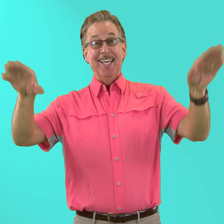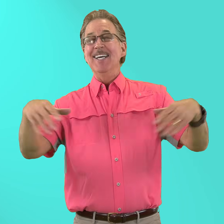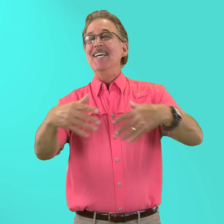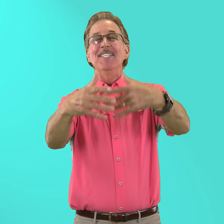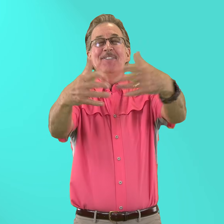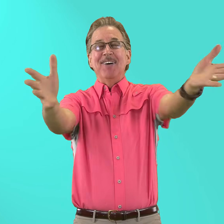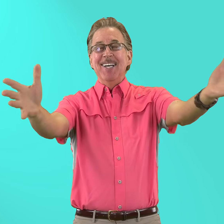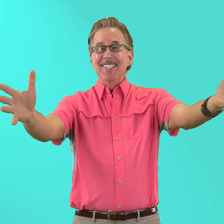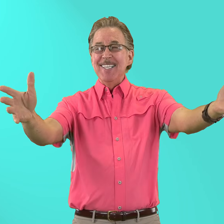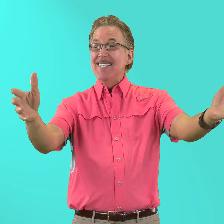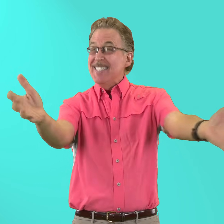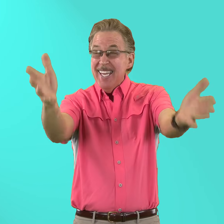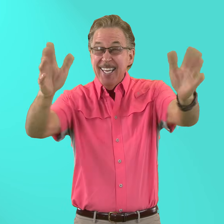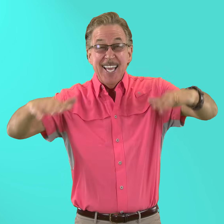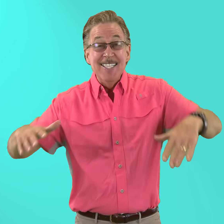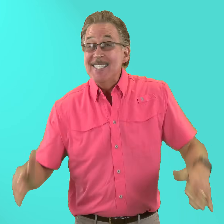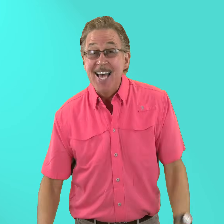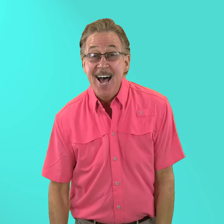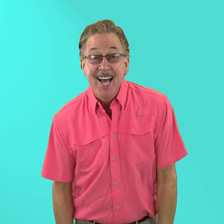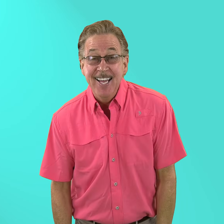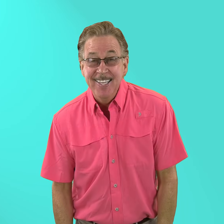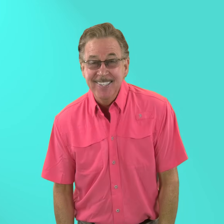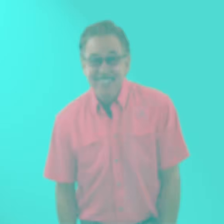It's fun to sing and sign